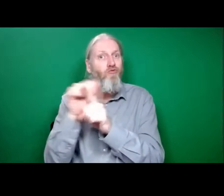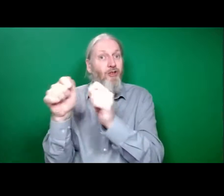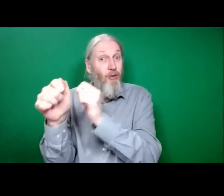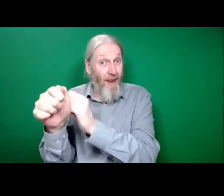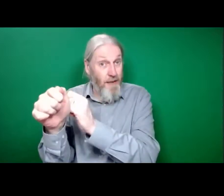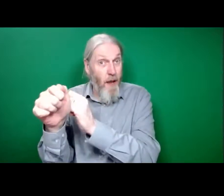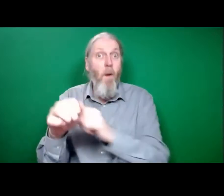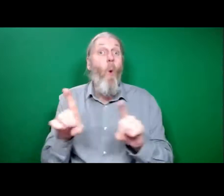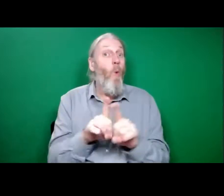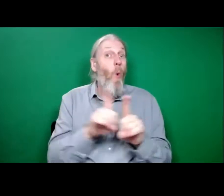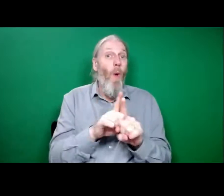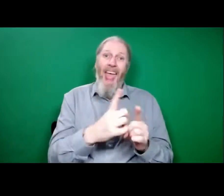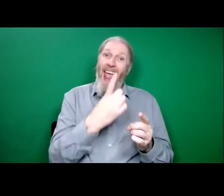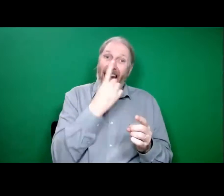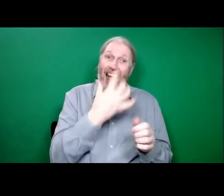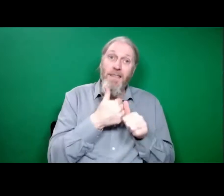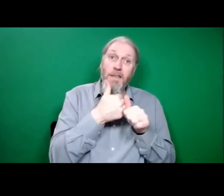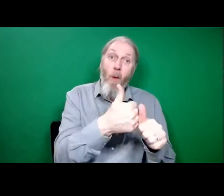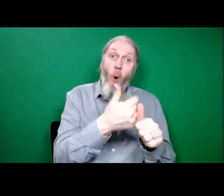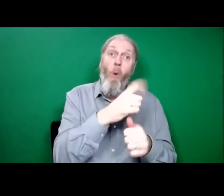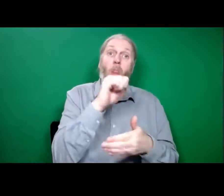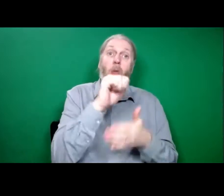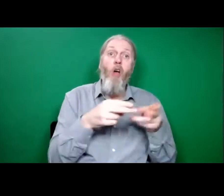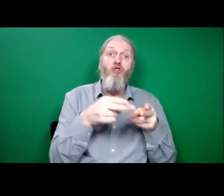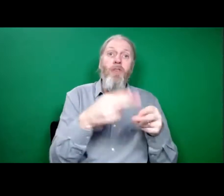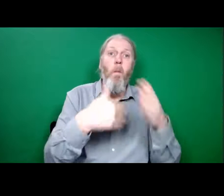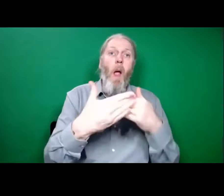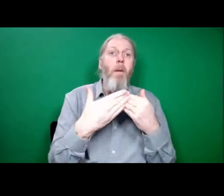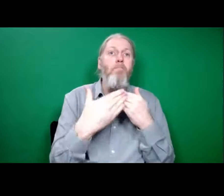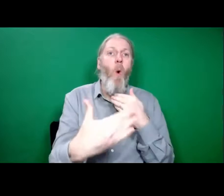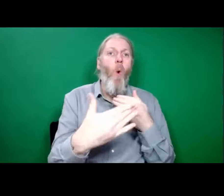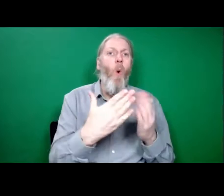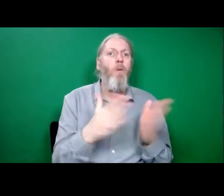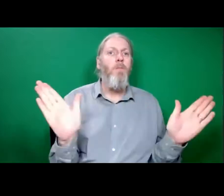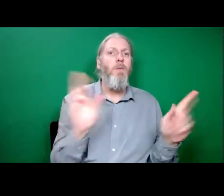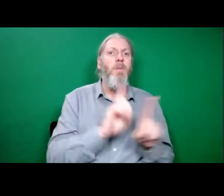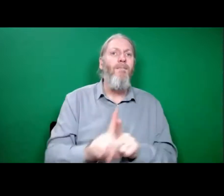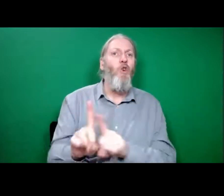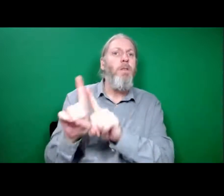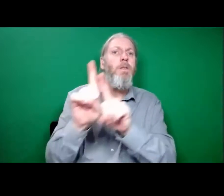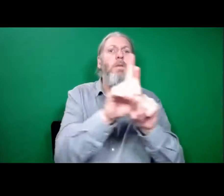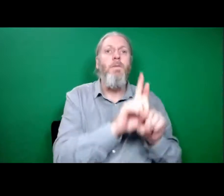really strong advocate for culture and creativity. We now feature strongly within the regeneration agenda,